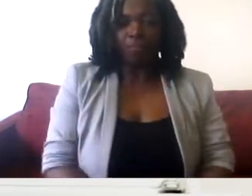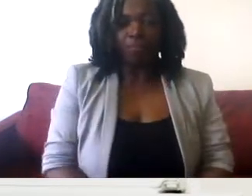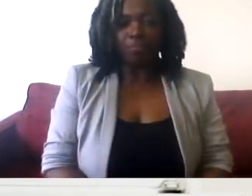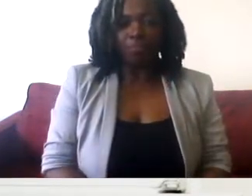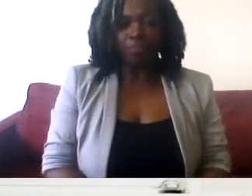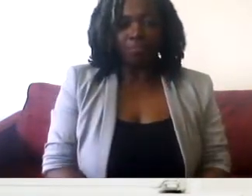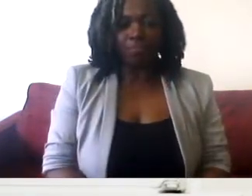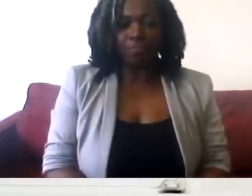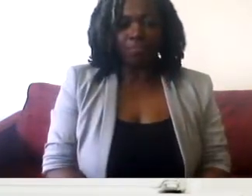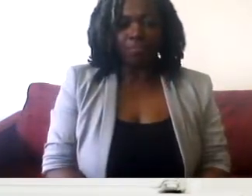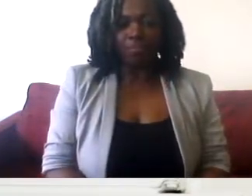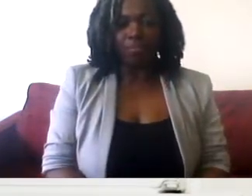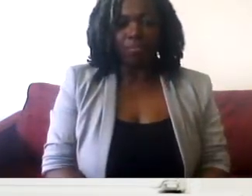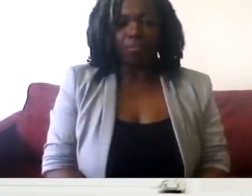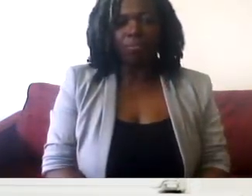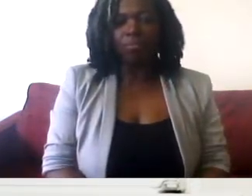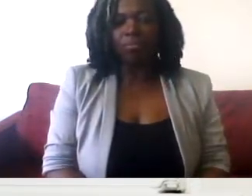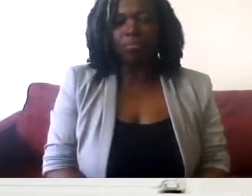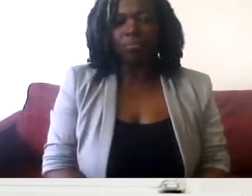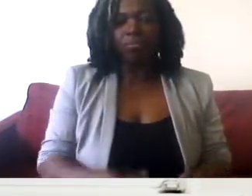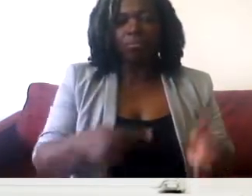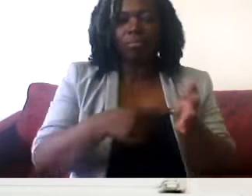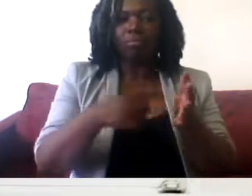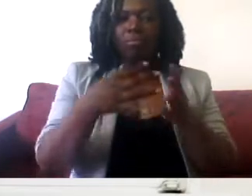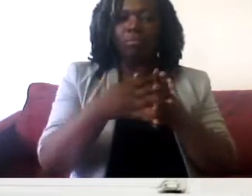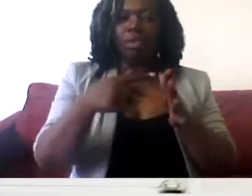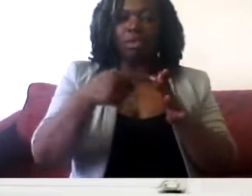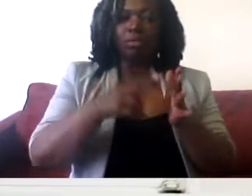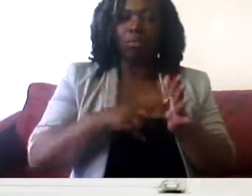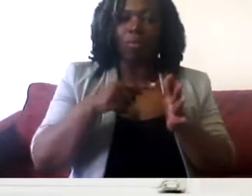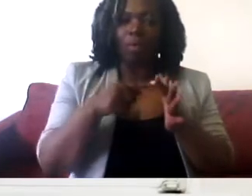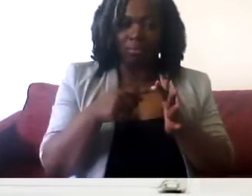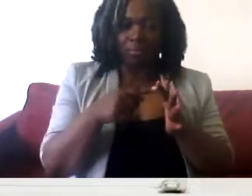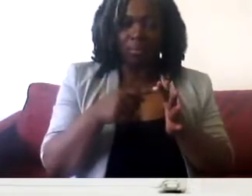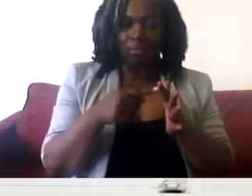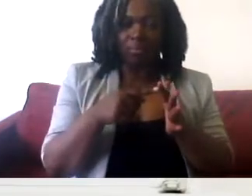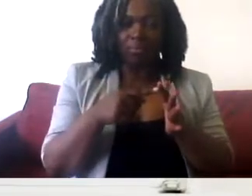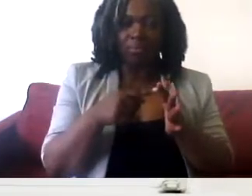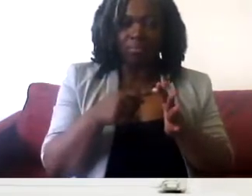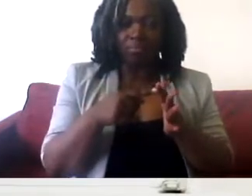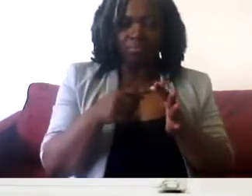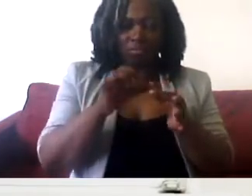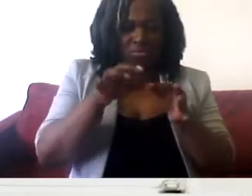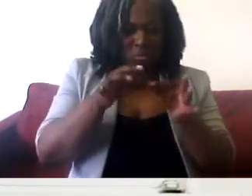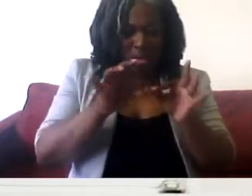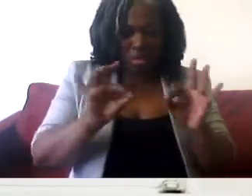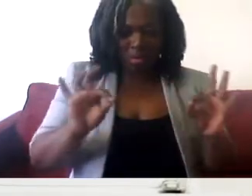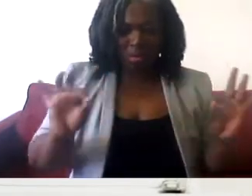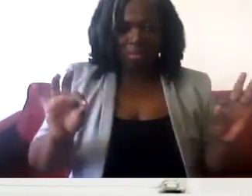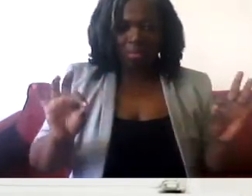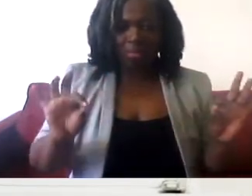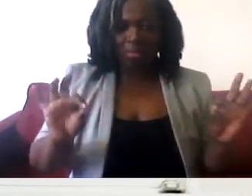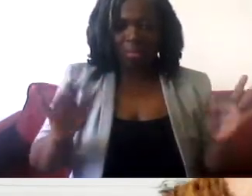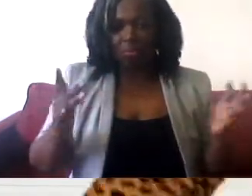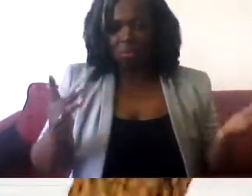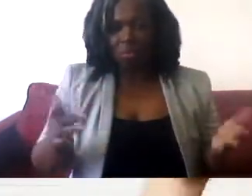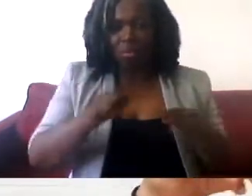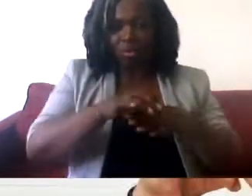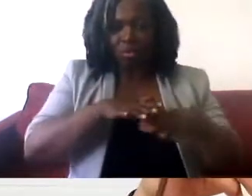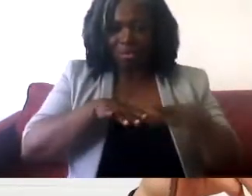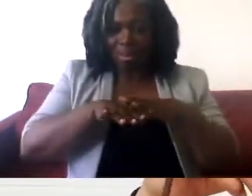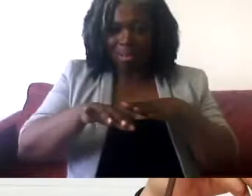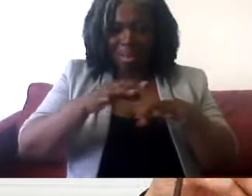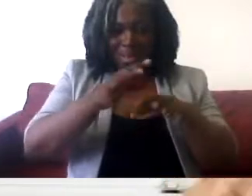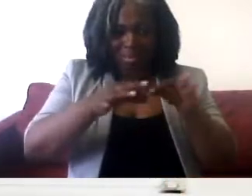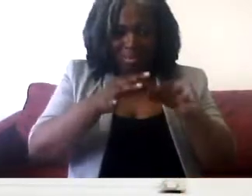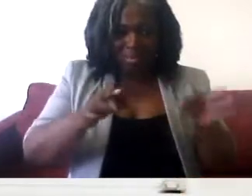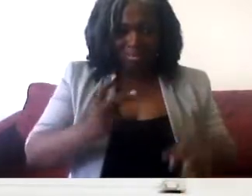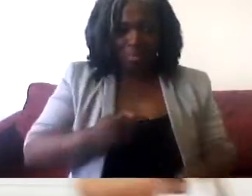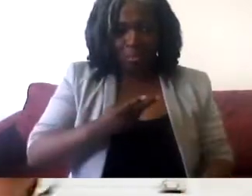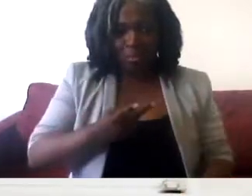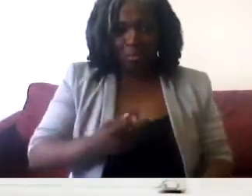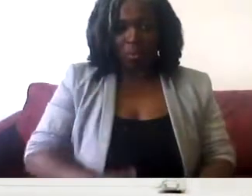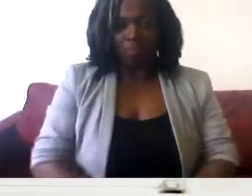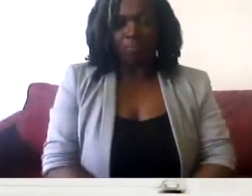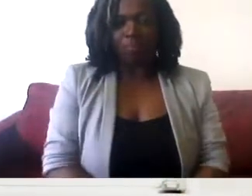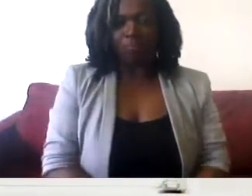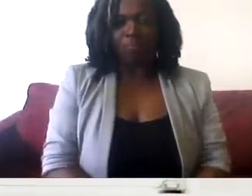yarn, some twine, a couple of shoelaces